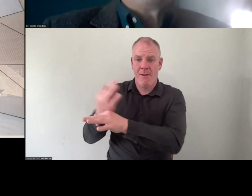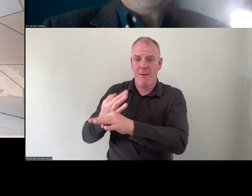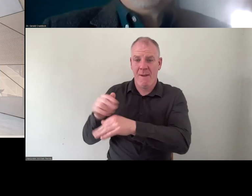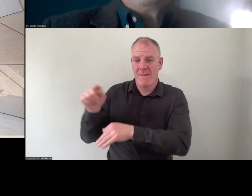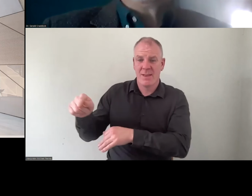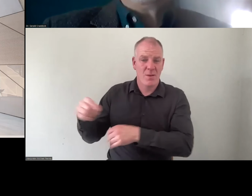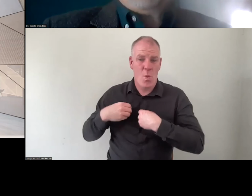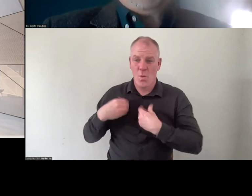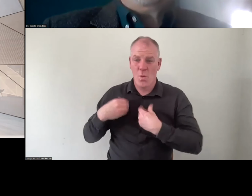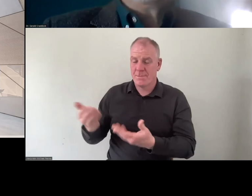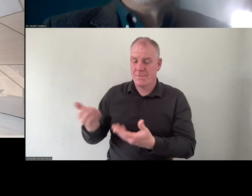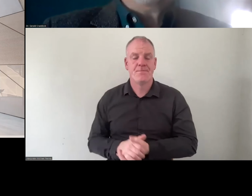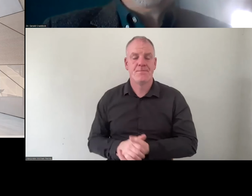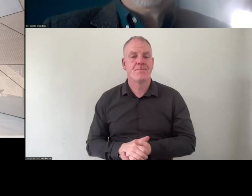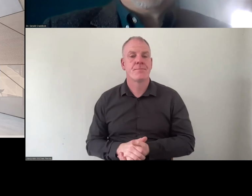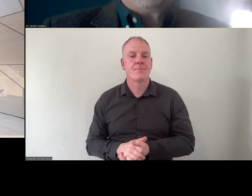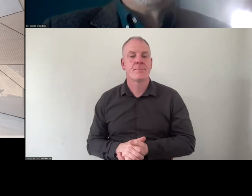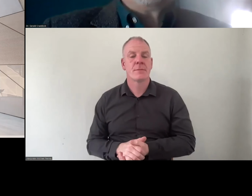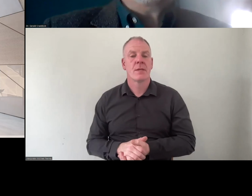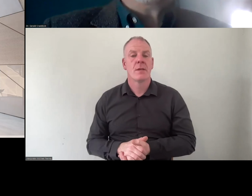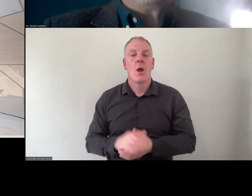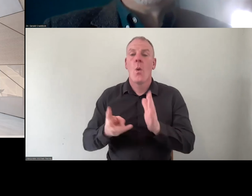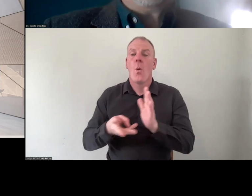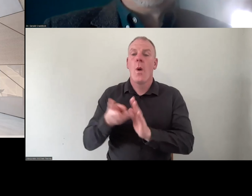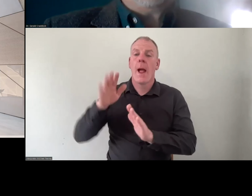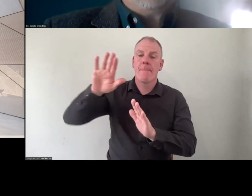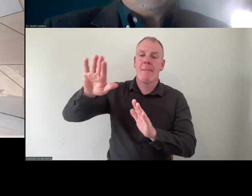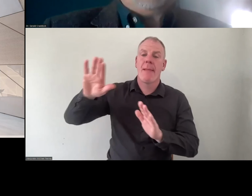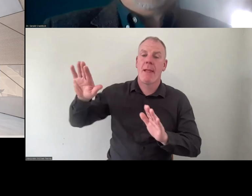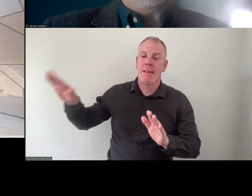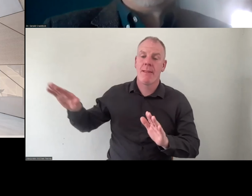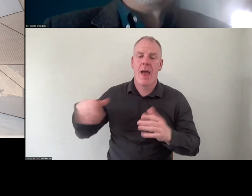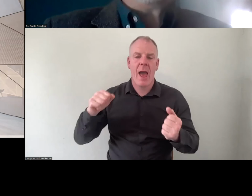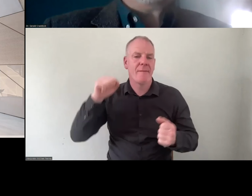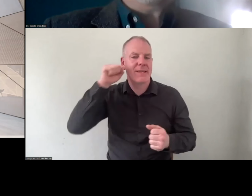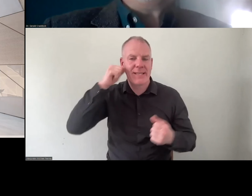Also, the panels on the wall are acoustically sensitive